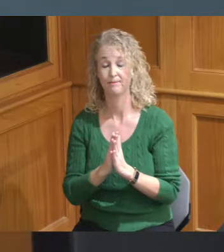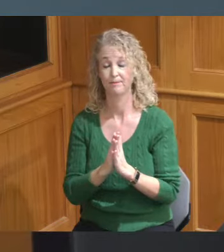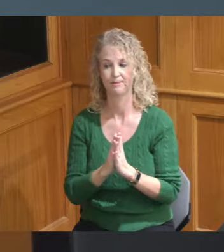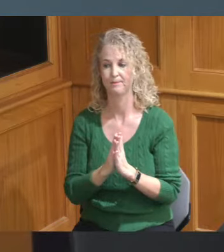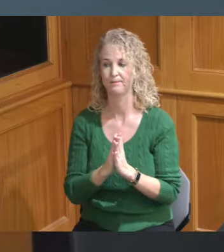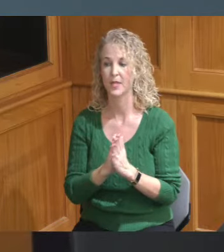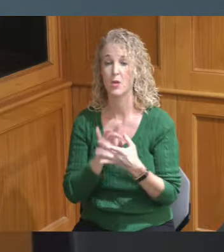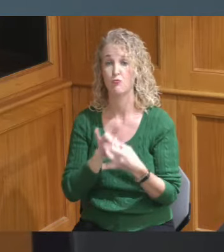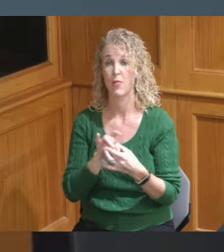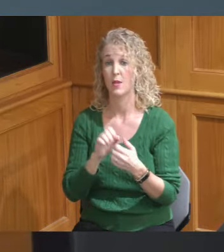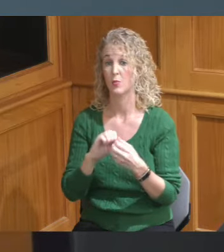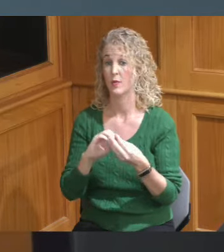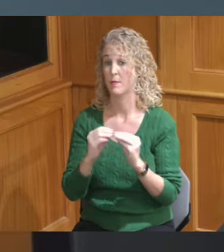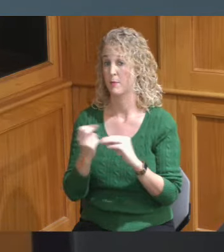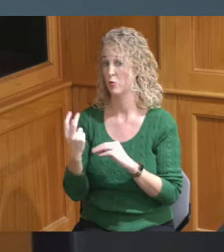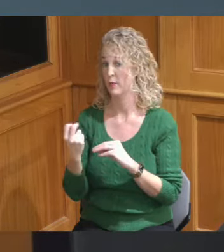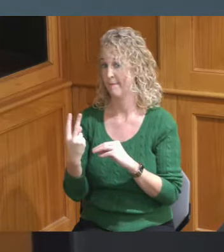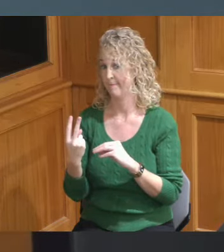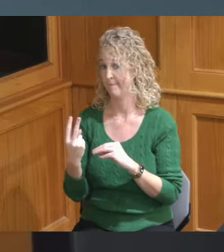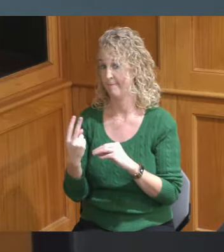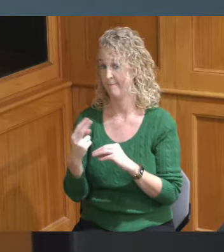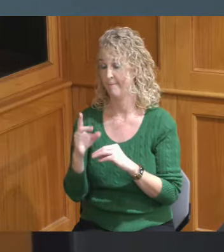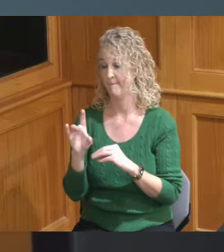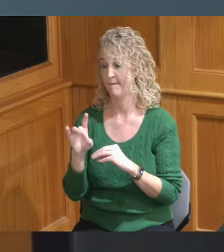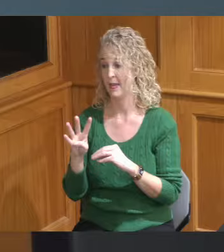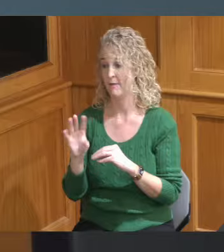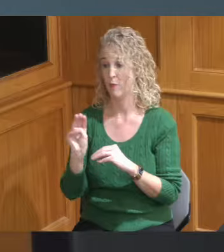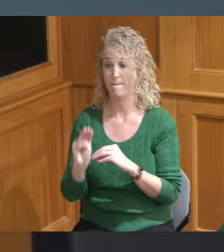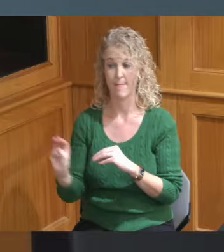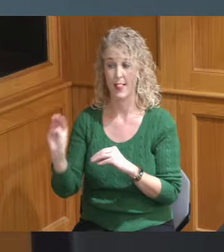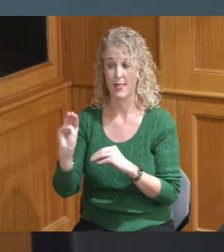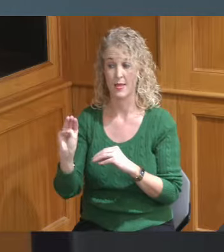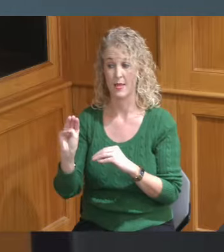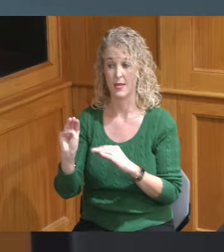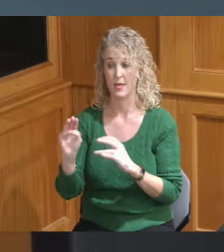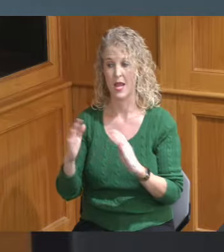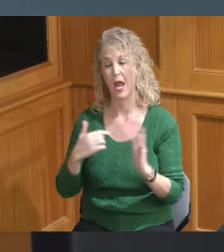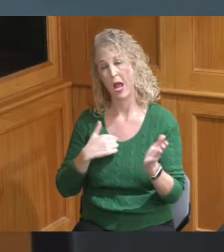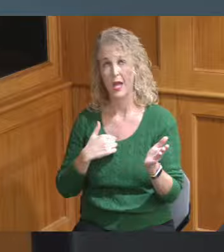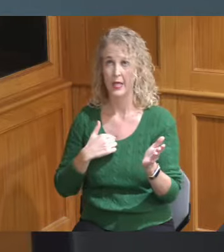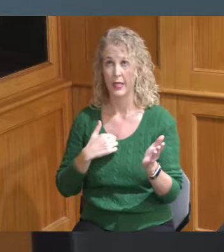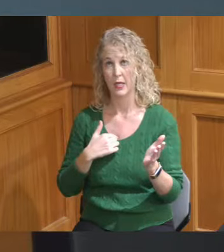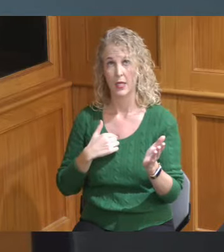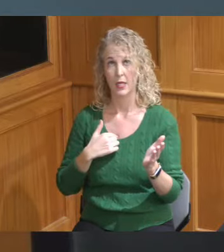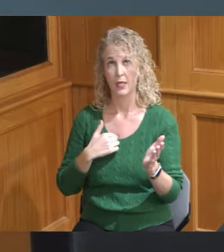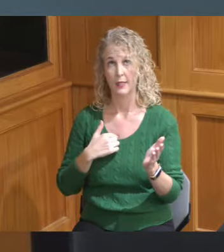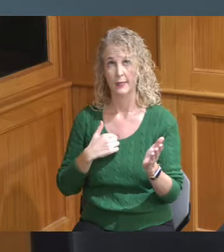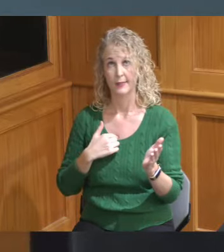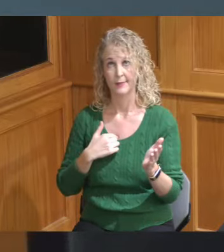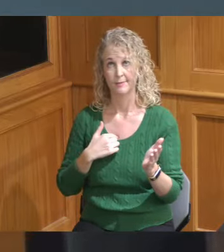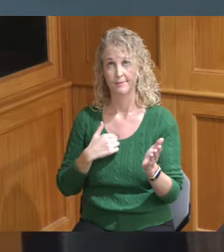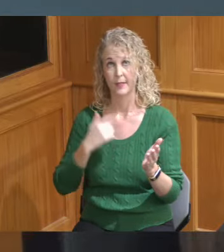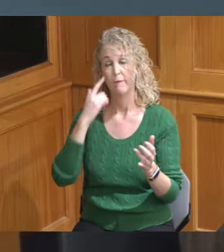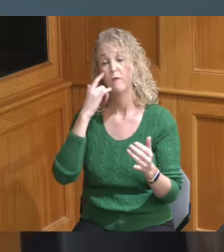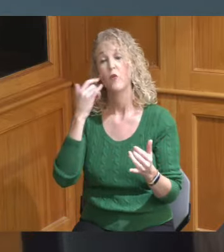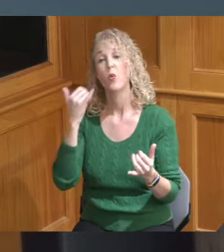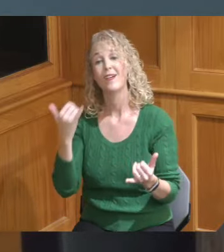it relates to item 12, the 84 million, I'm going I guess I'll be and I know I will for now and 26